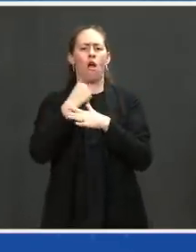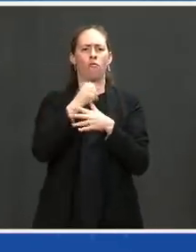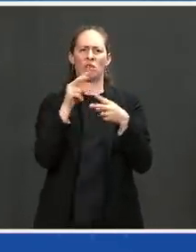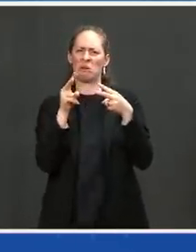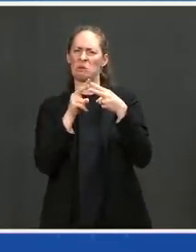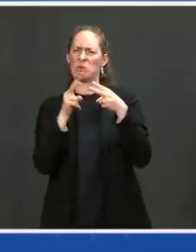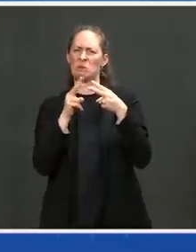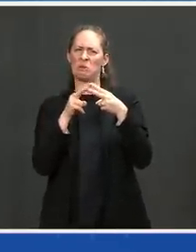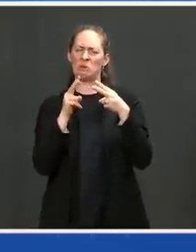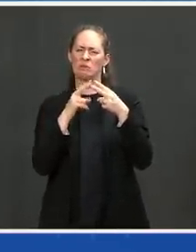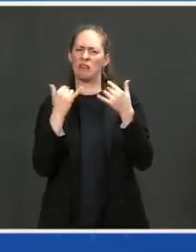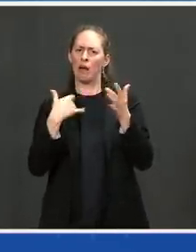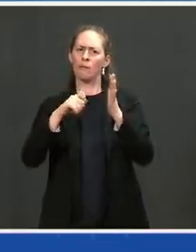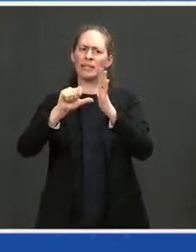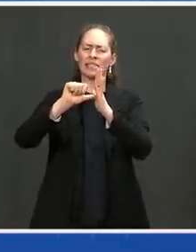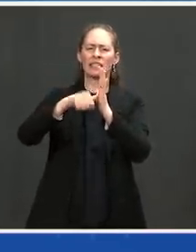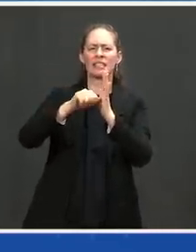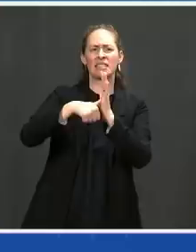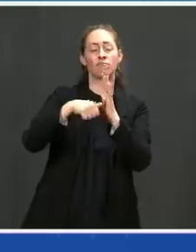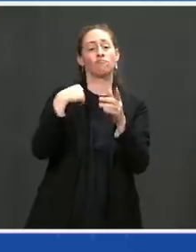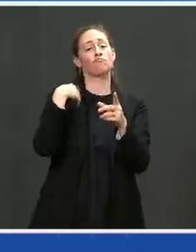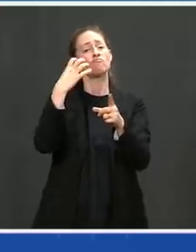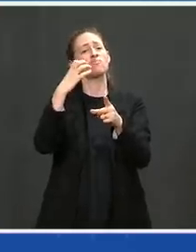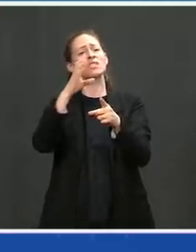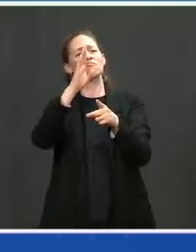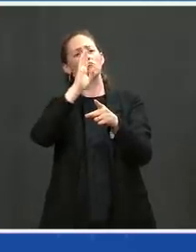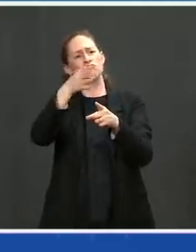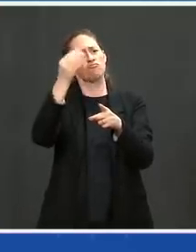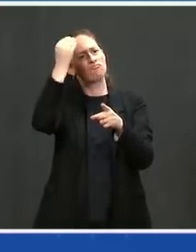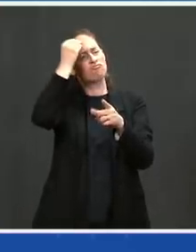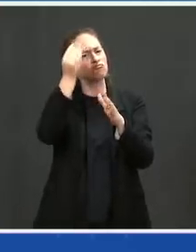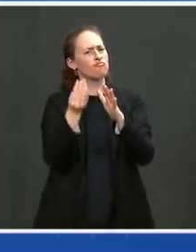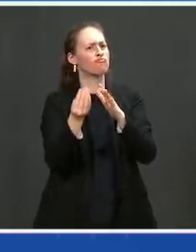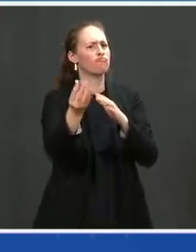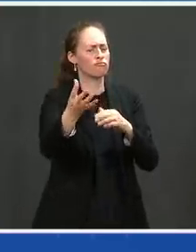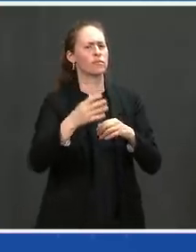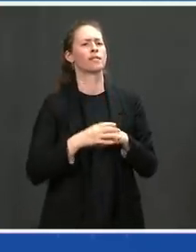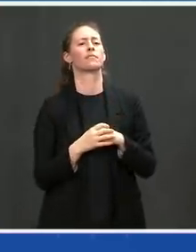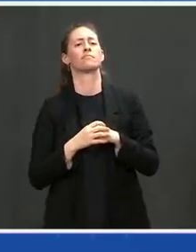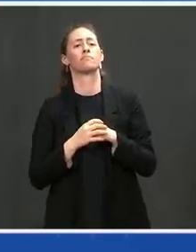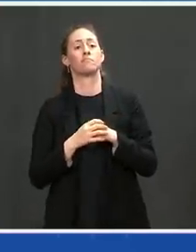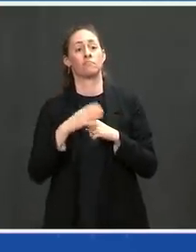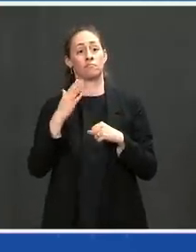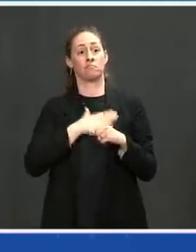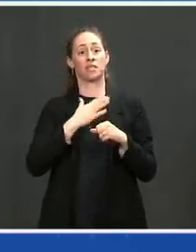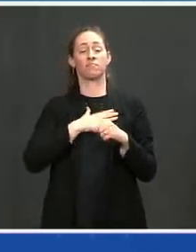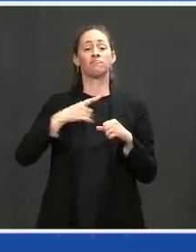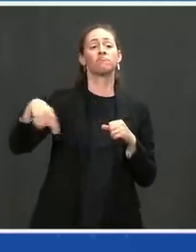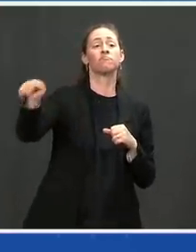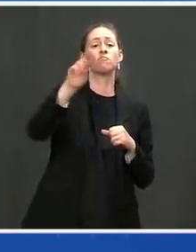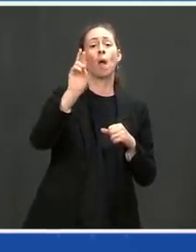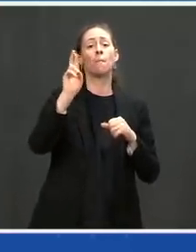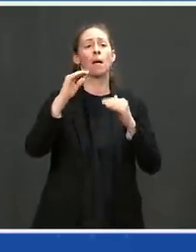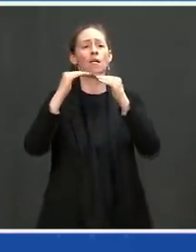And here's the deal: I think my Republican colleagues are going to have to determine whether or not we want to work together,